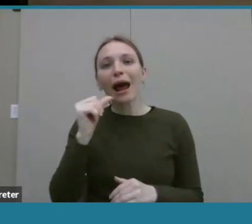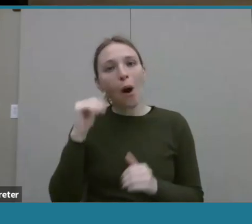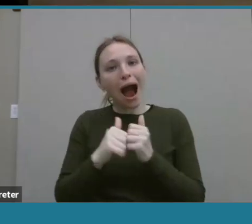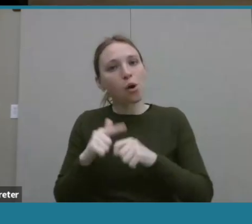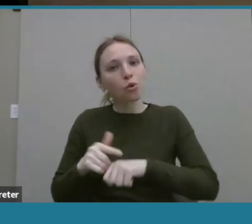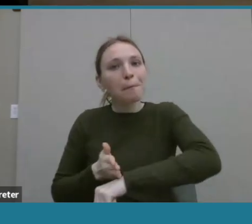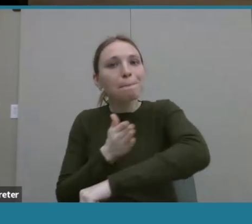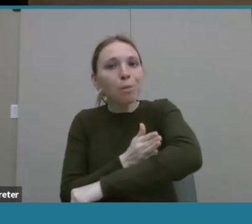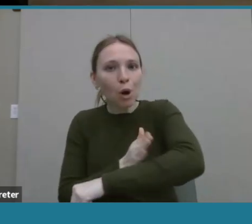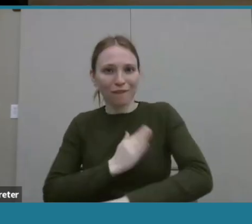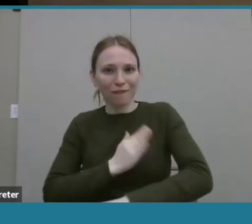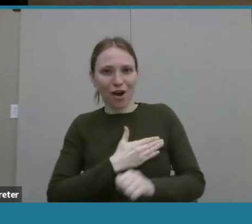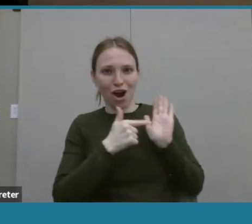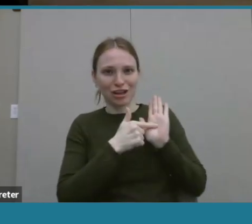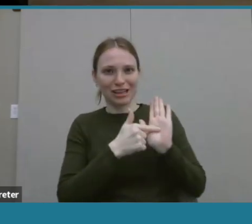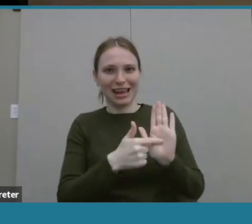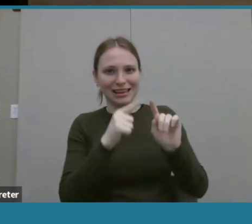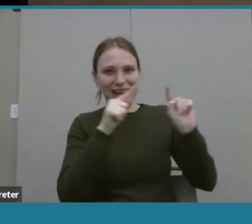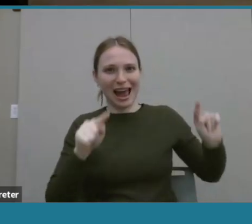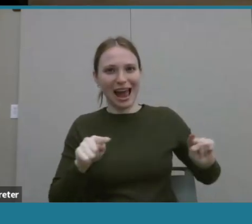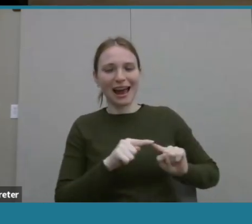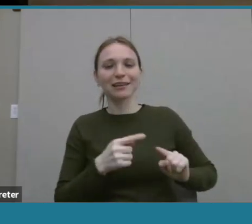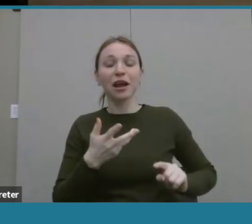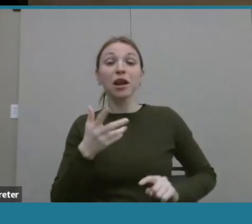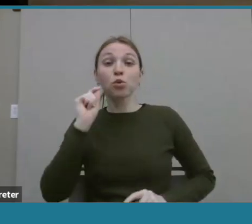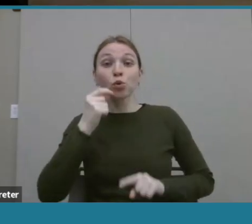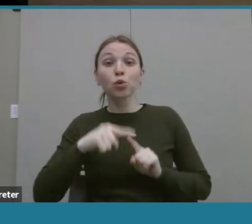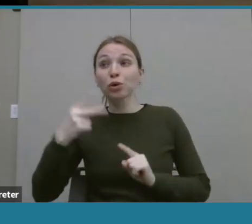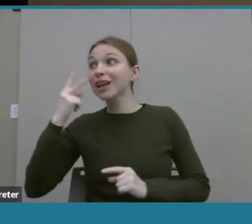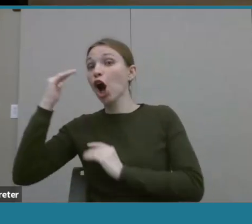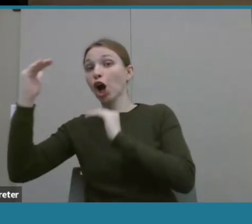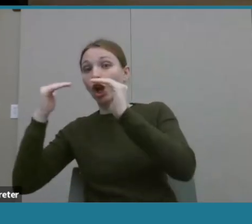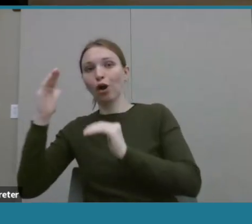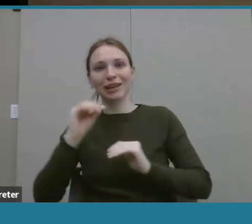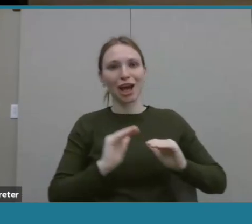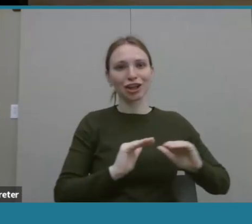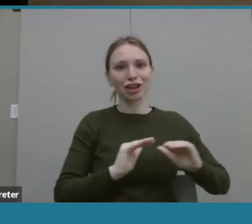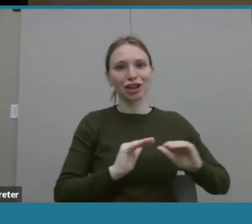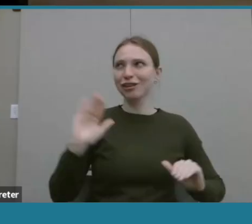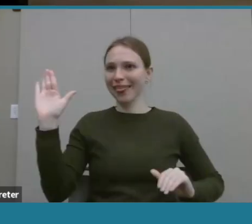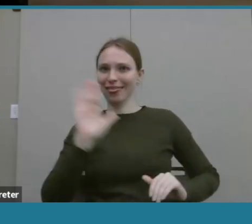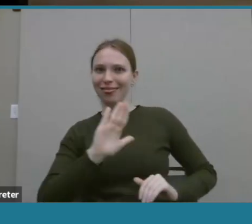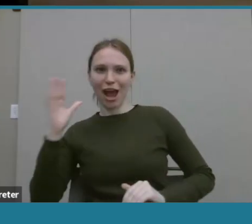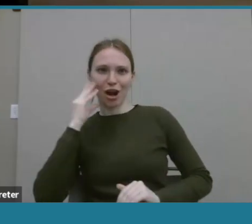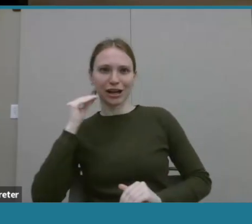And it was just so cool to see adults and children and what their experience was like in interacting with the signs.